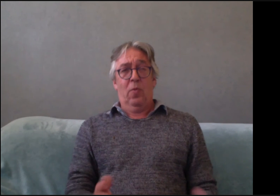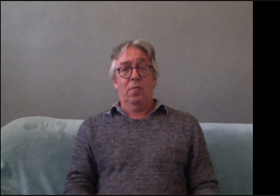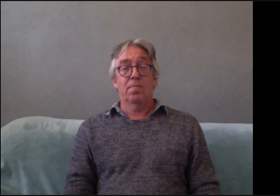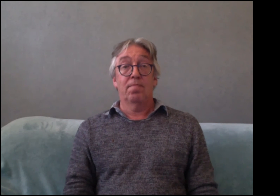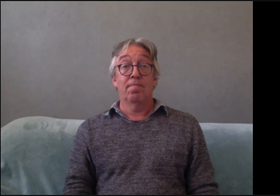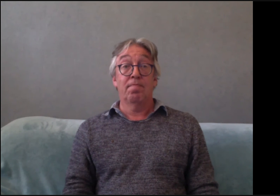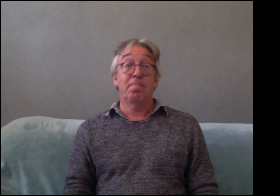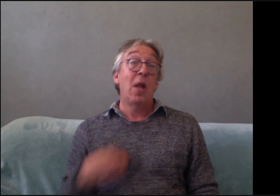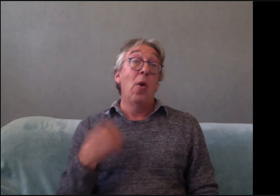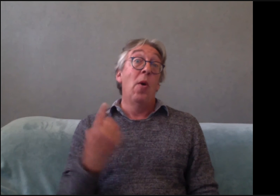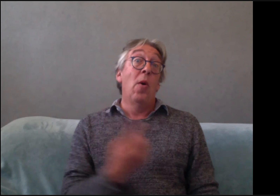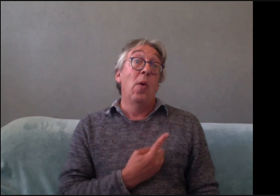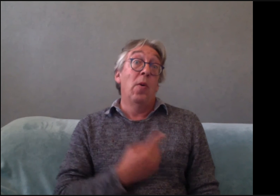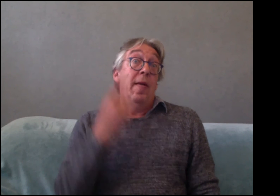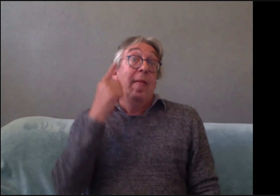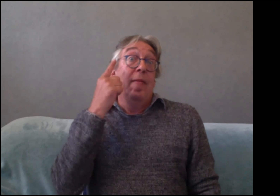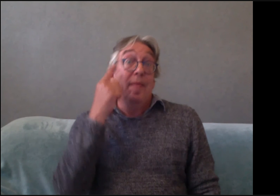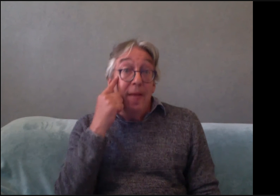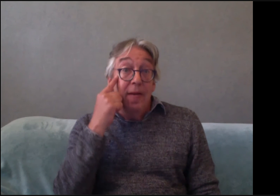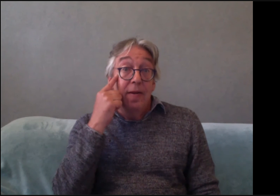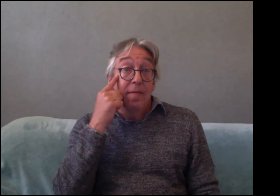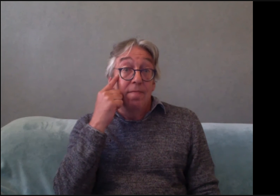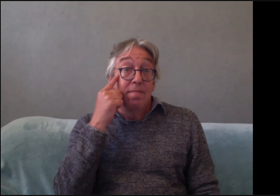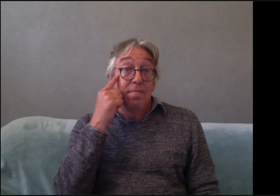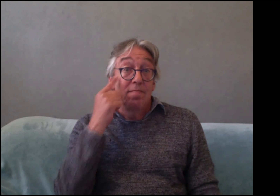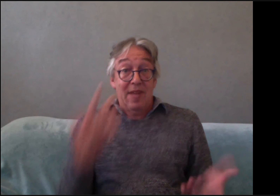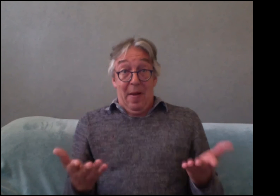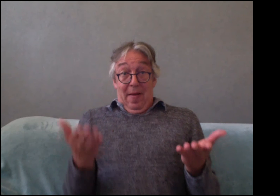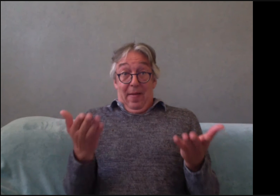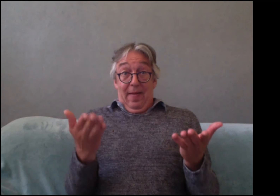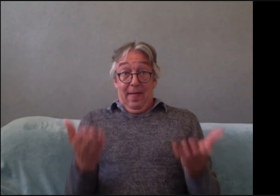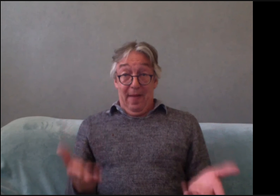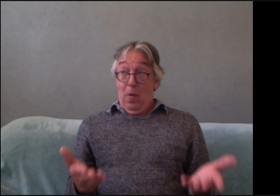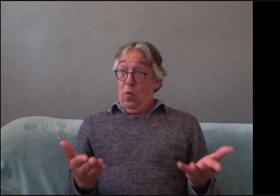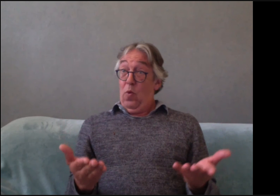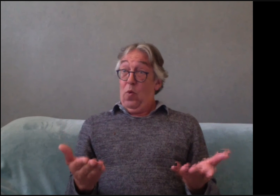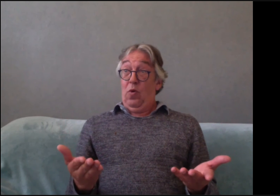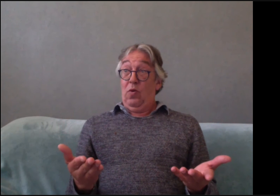that the social and healthcare sector have for a variety of groups.